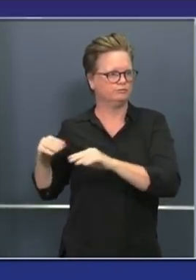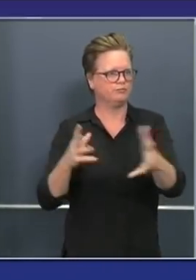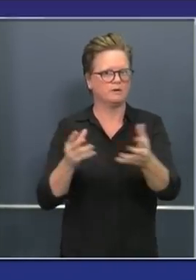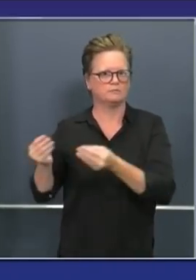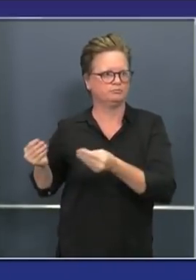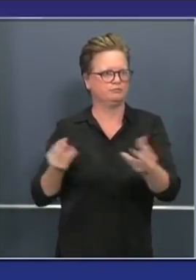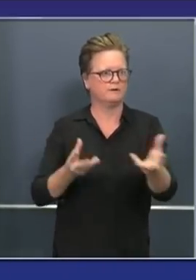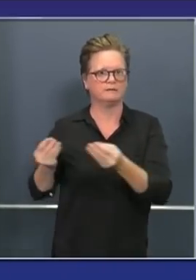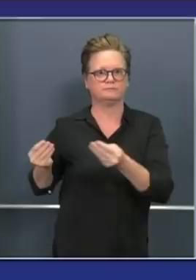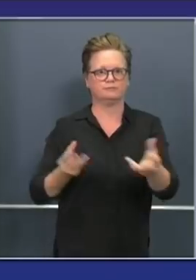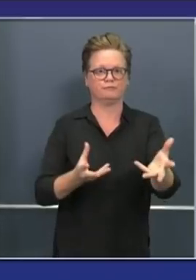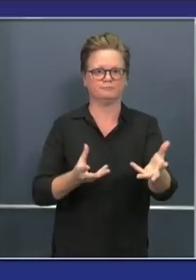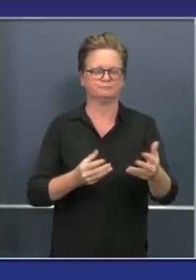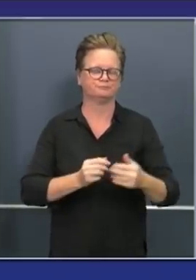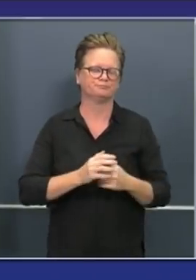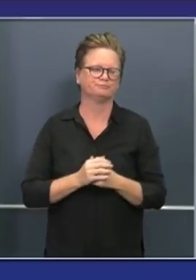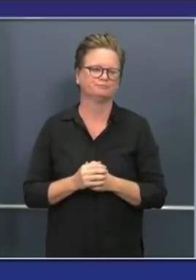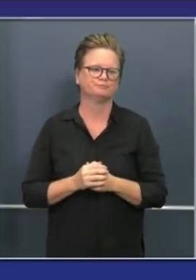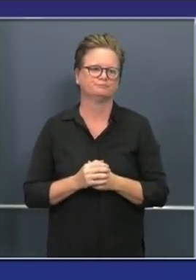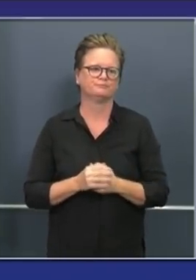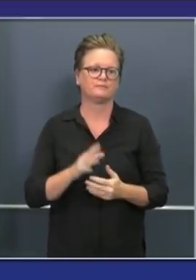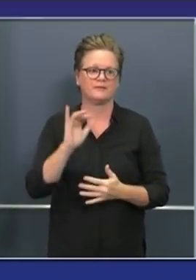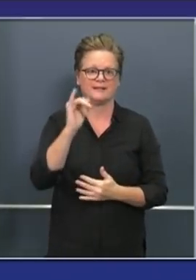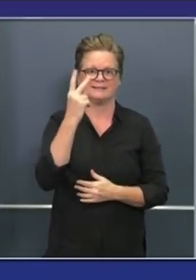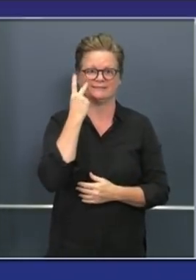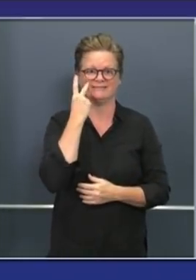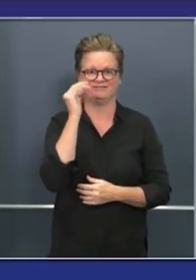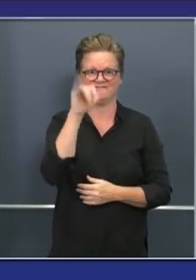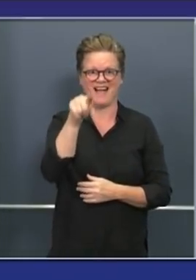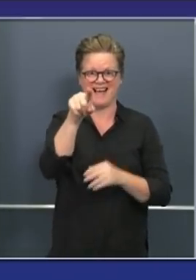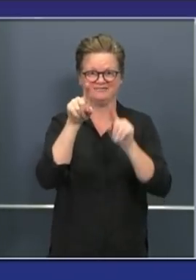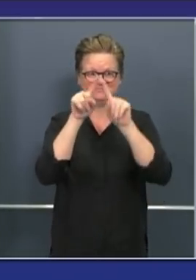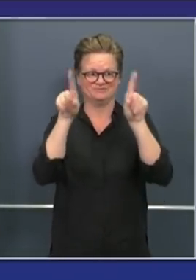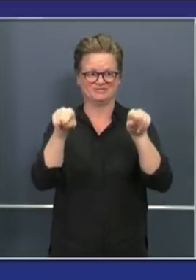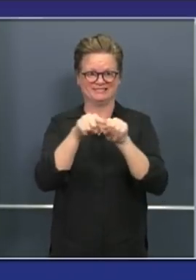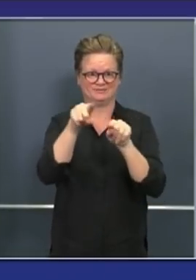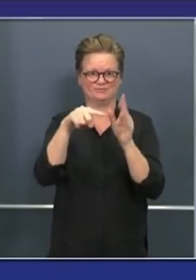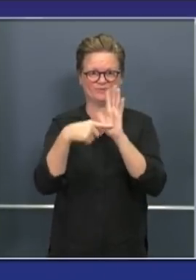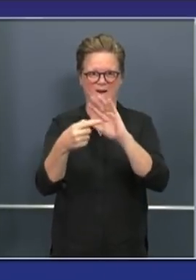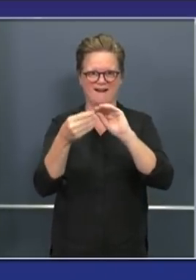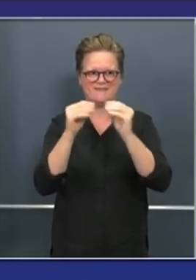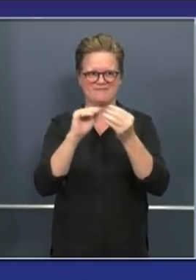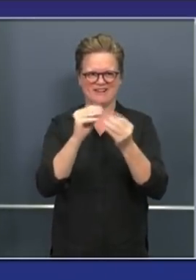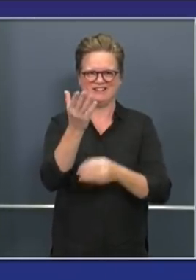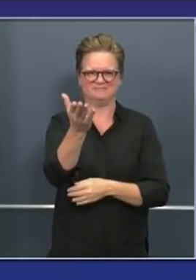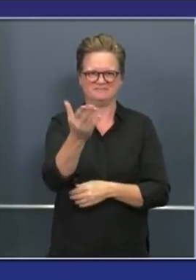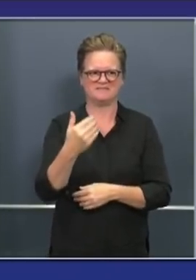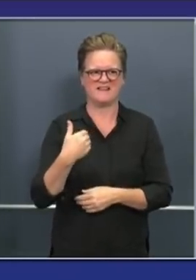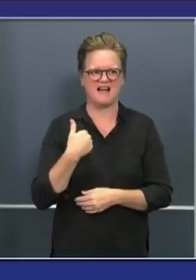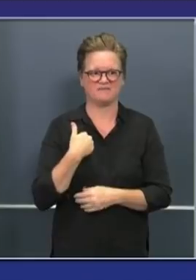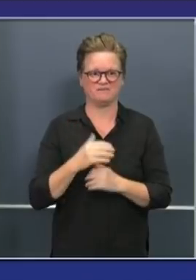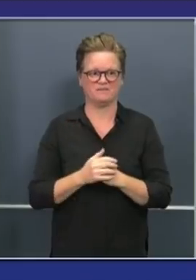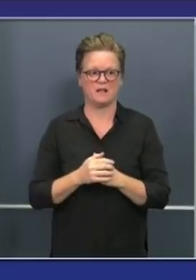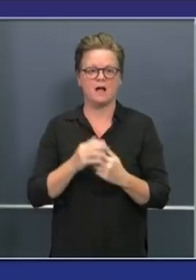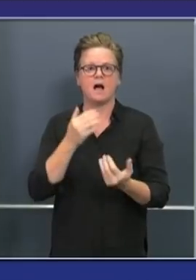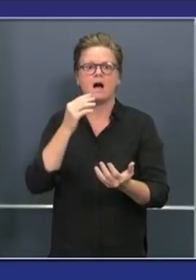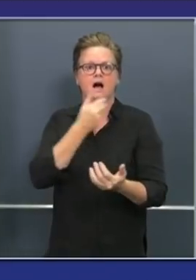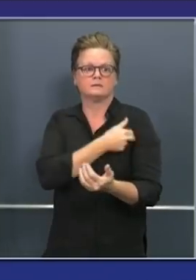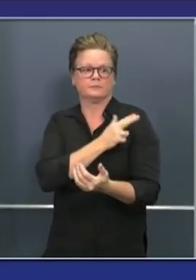WE HAVE WORKED HARD OVER THE LAST NUMBER OF MONTHS TO DO JUST THAT. YOU CAN SAY SPECIFICALLY IN